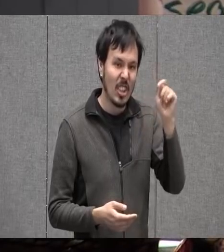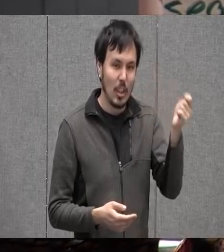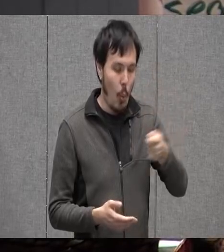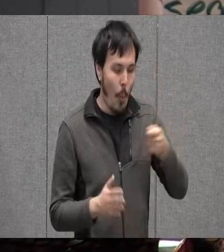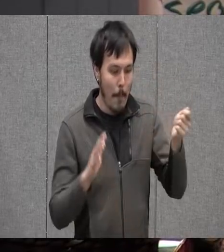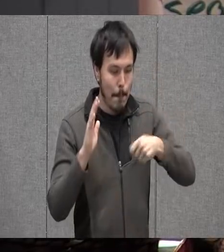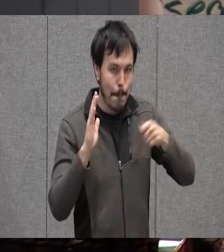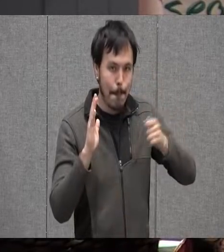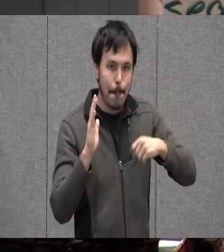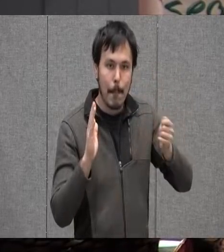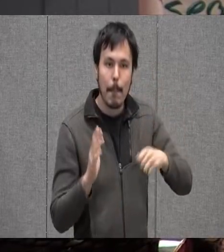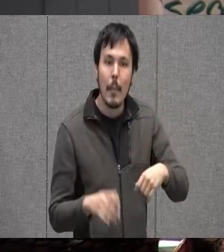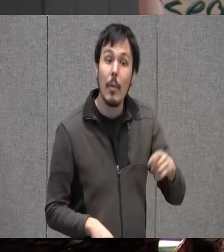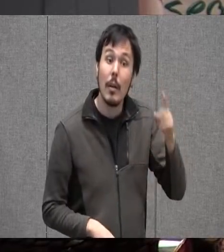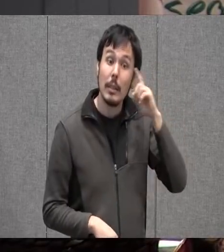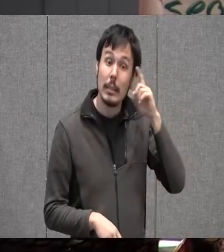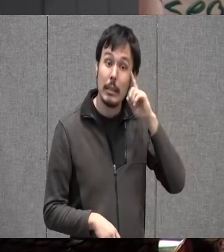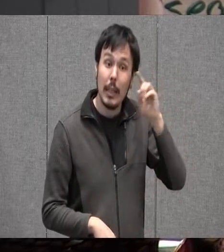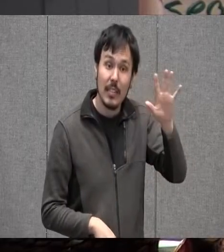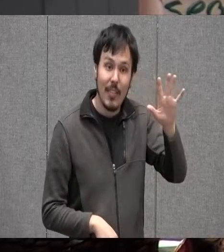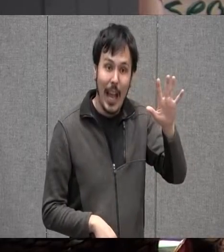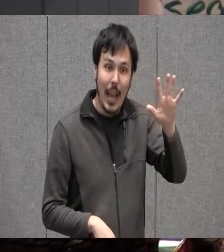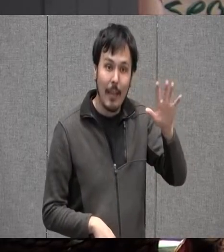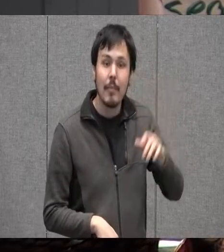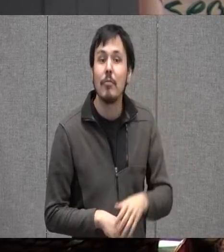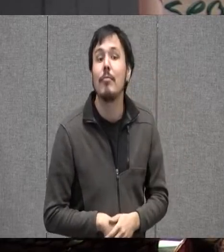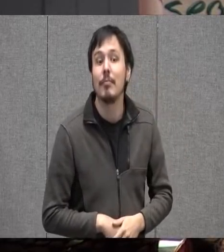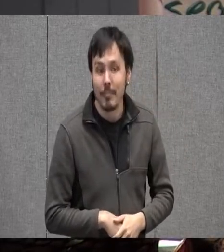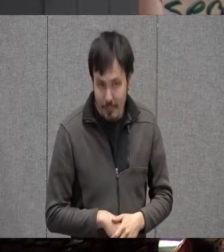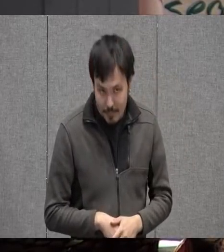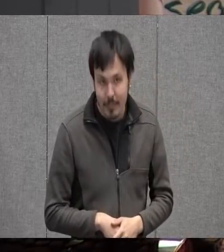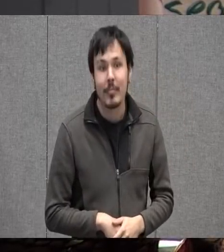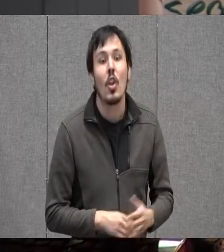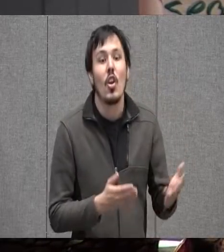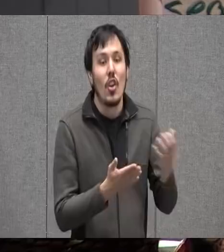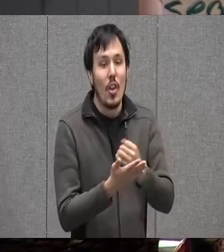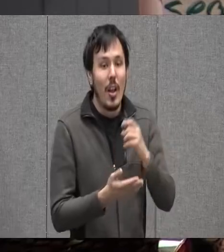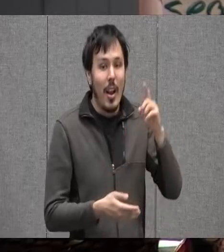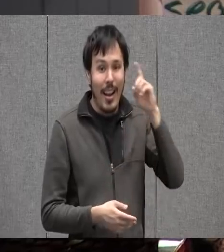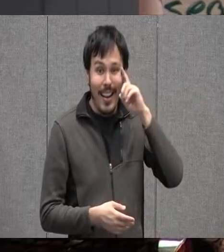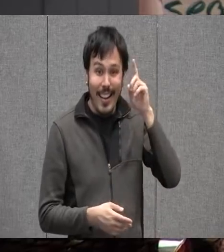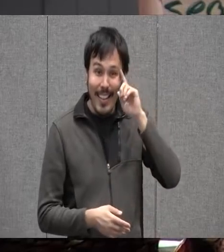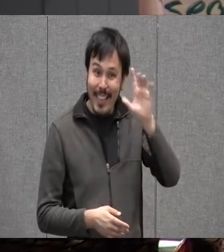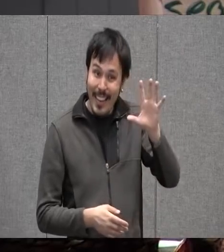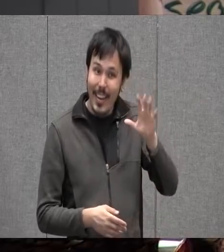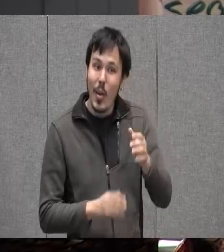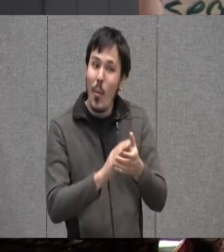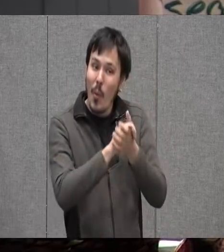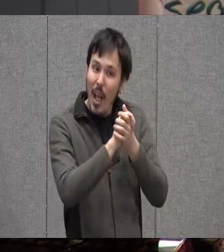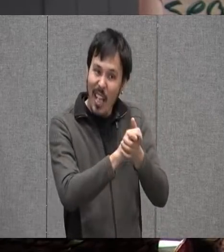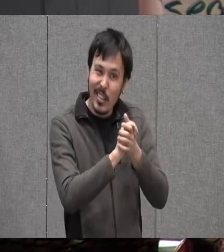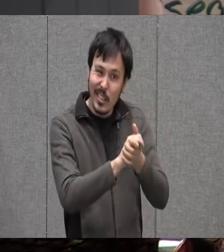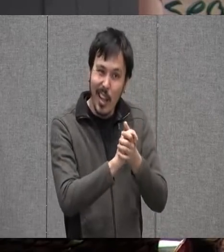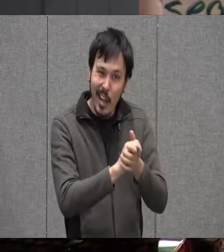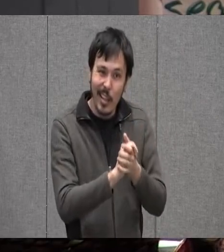And he did dust the duck, so he earned a nickel. "Well done, one nickel is worth the same